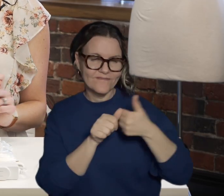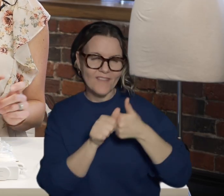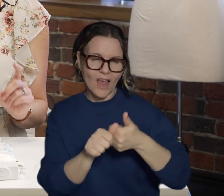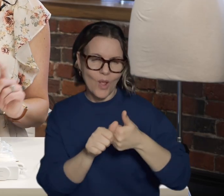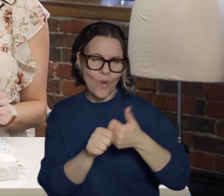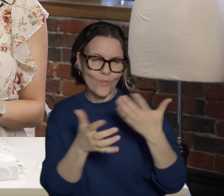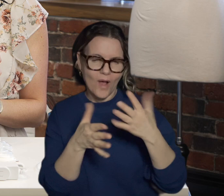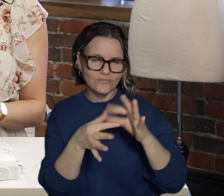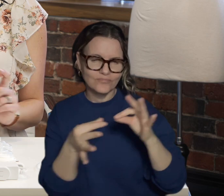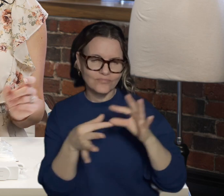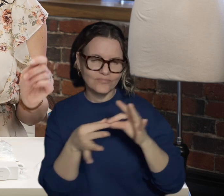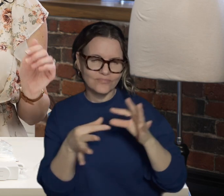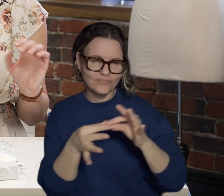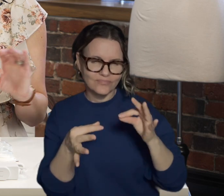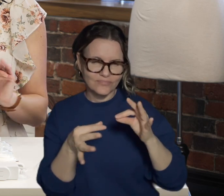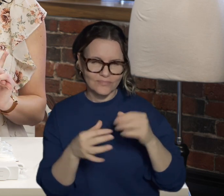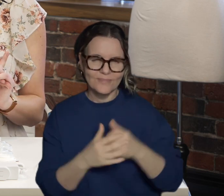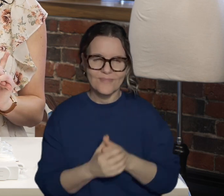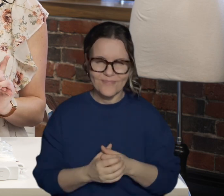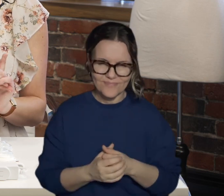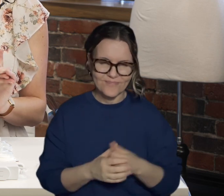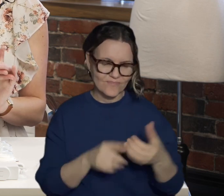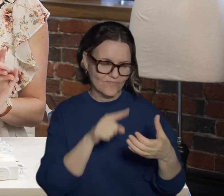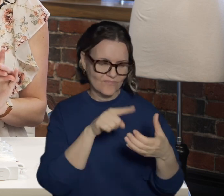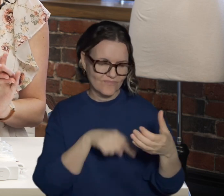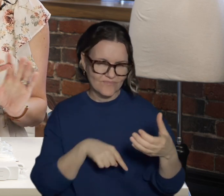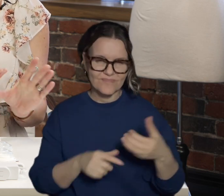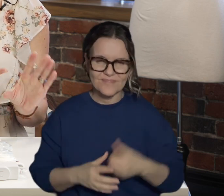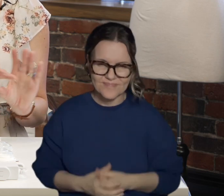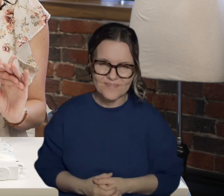make sure you have the right amount of water and you're following the guidelines set out by that